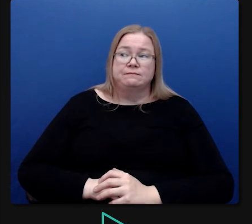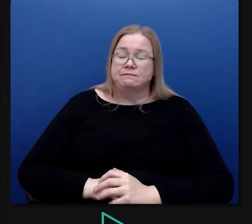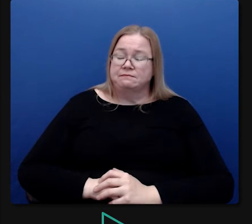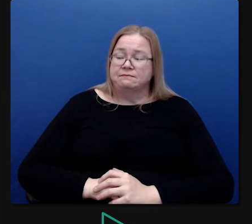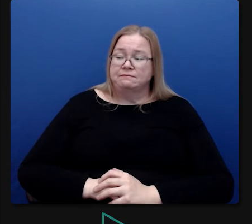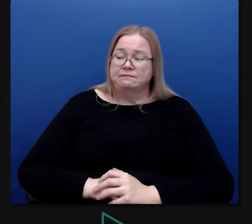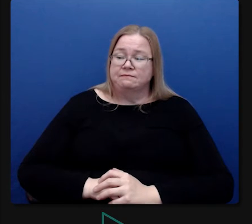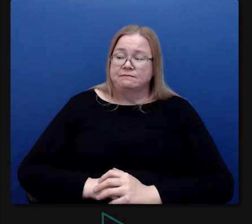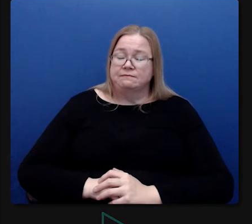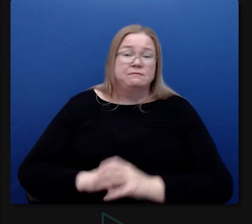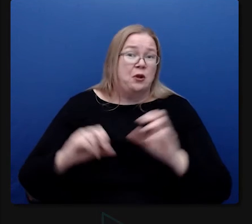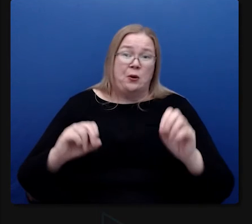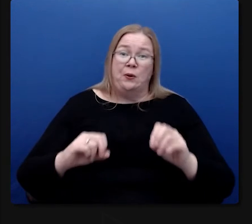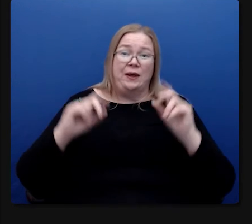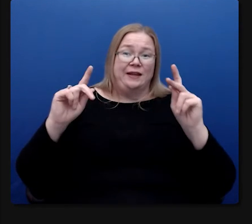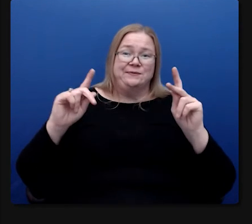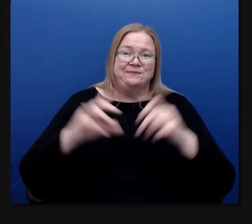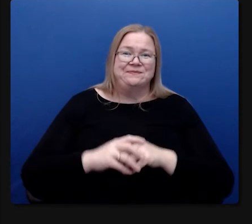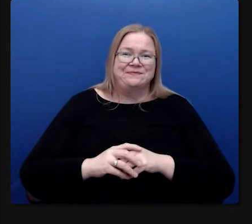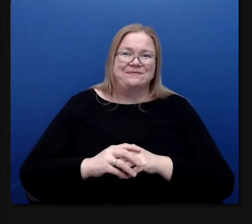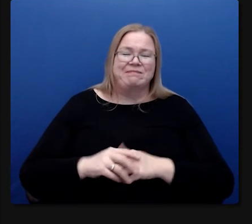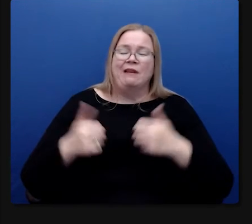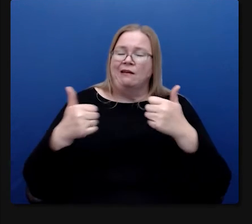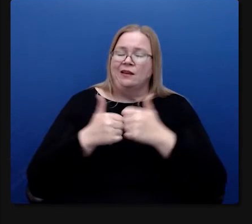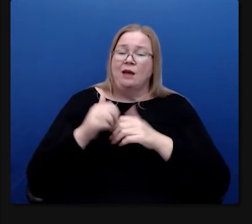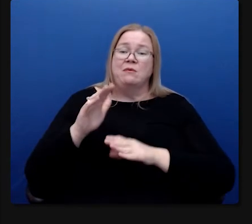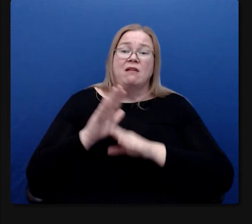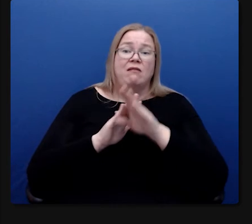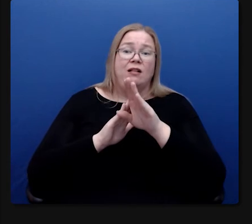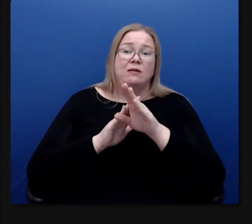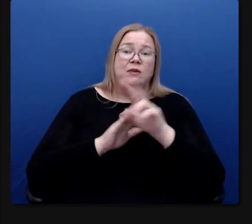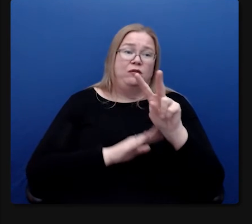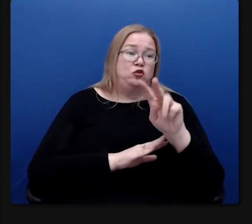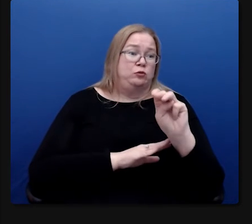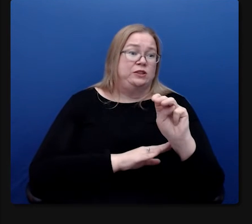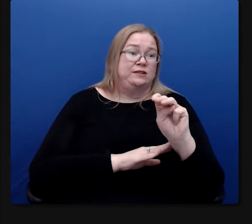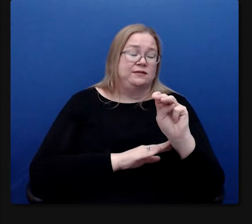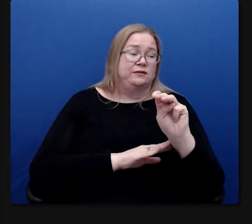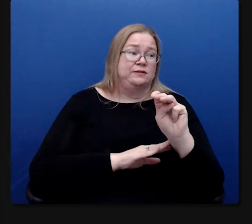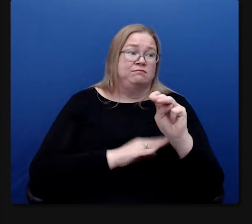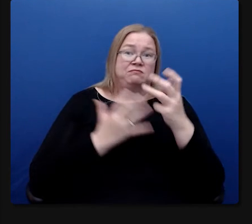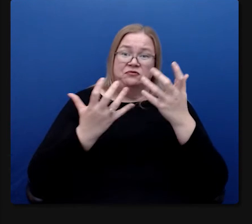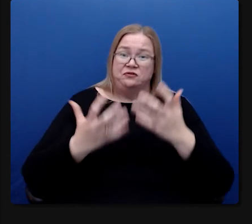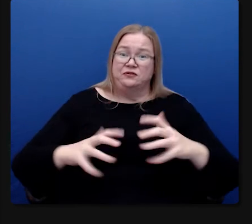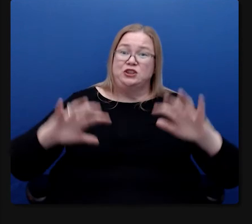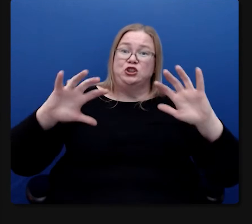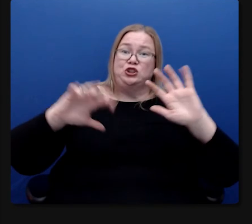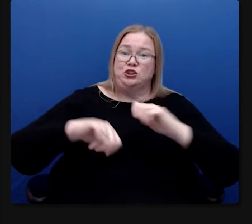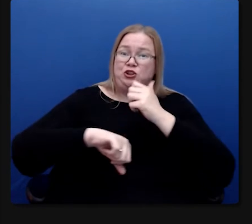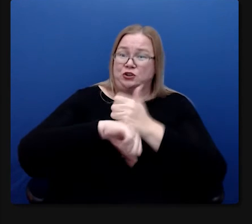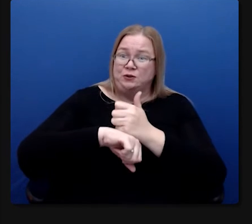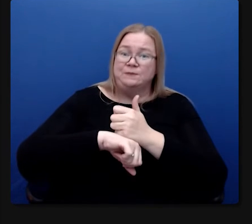All right, the machine, the Game Development Virtual Machine has finished being created,